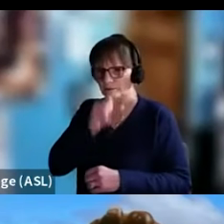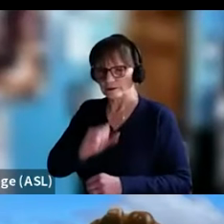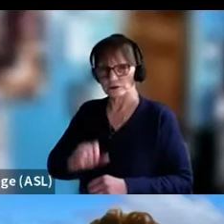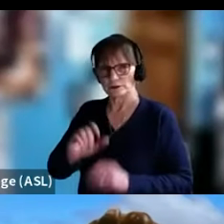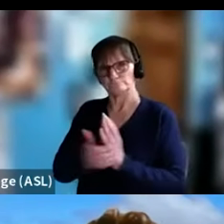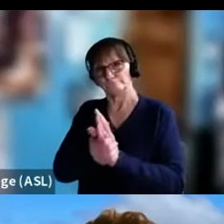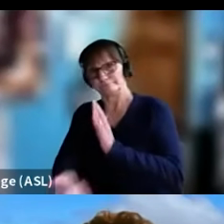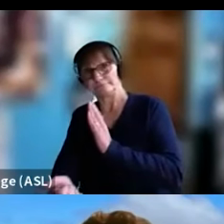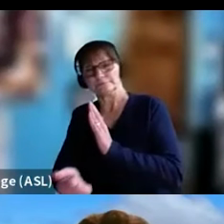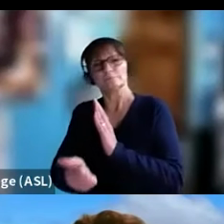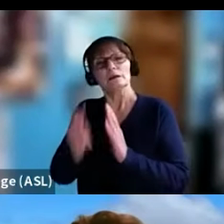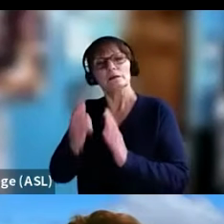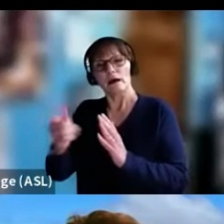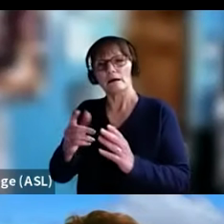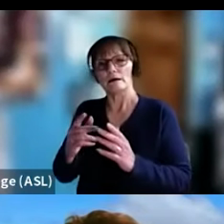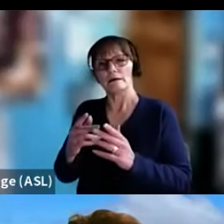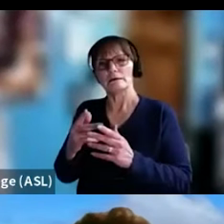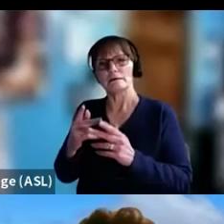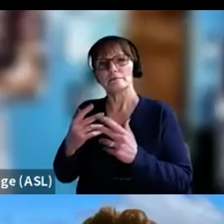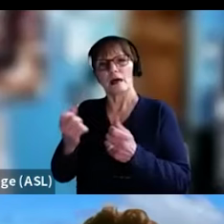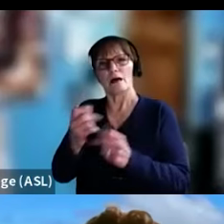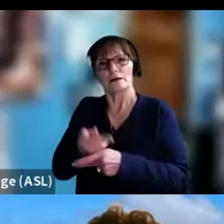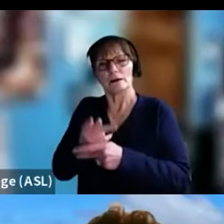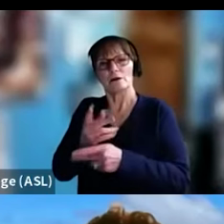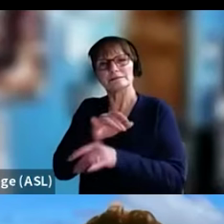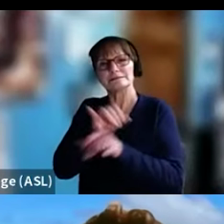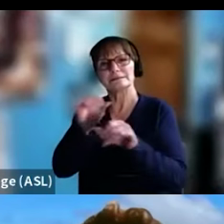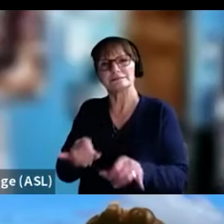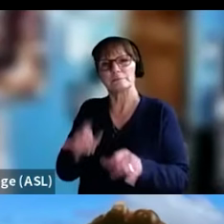that the healthcare system has, but in a different way.